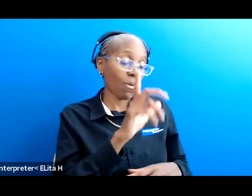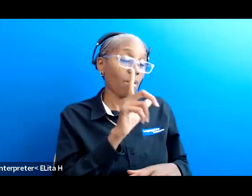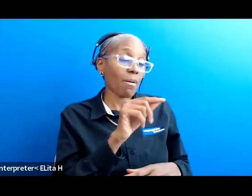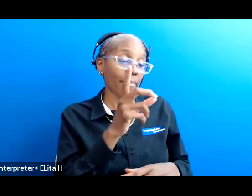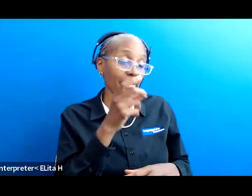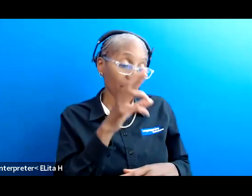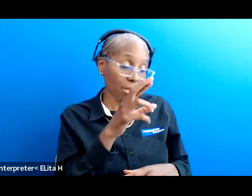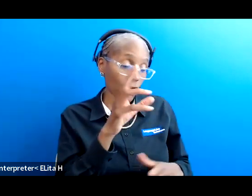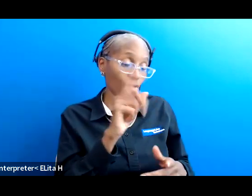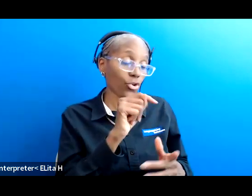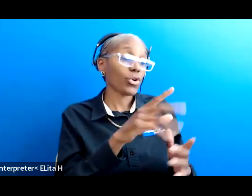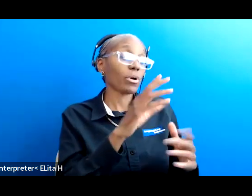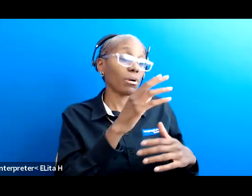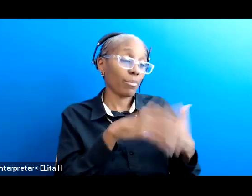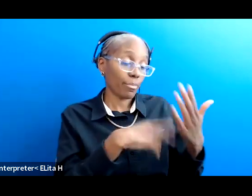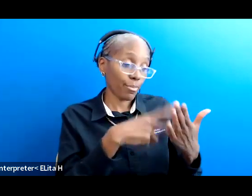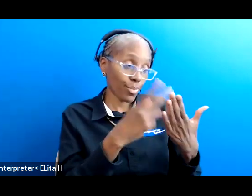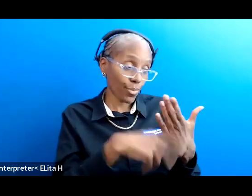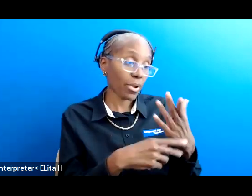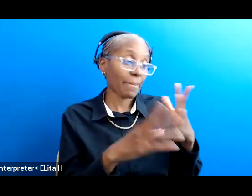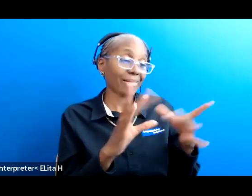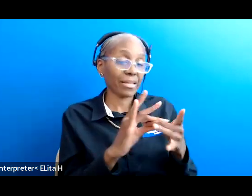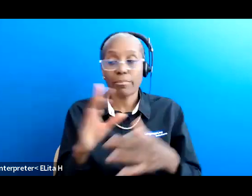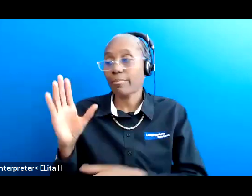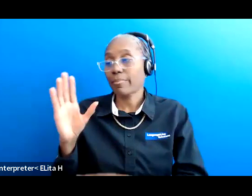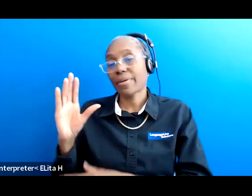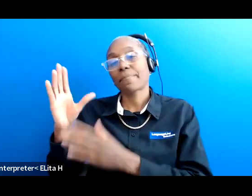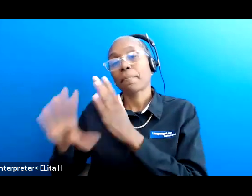So there is also more information about how to do the bowel program.